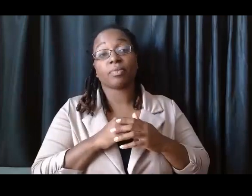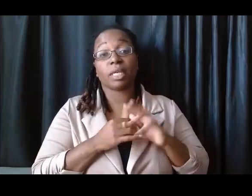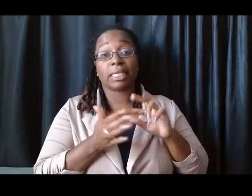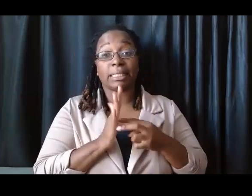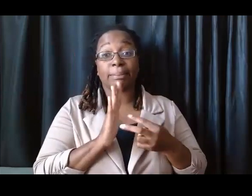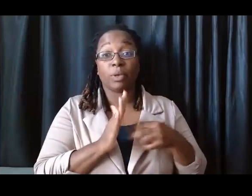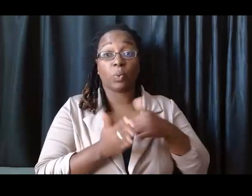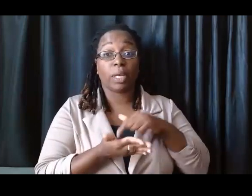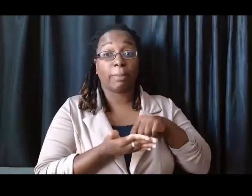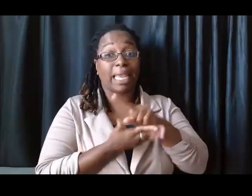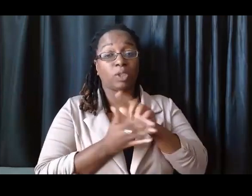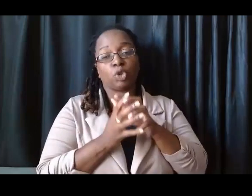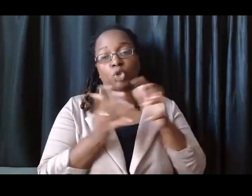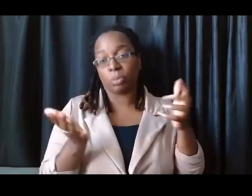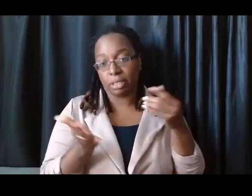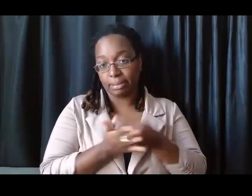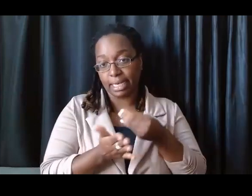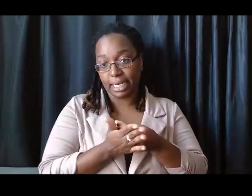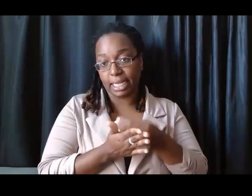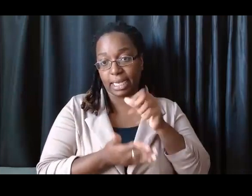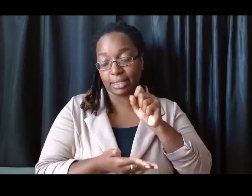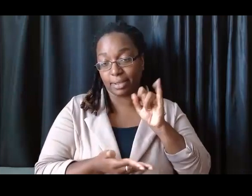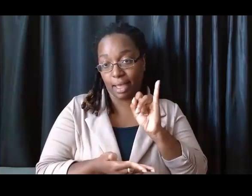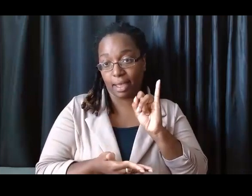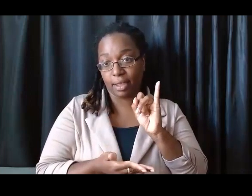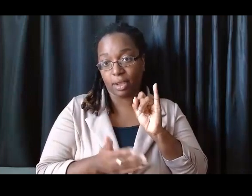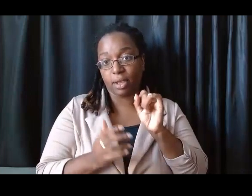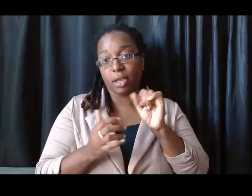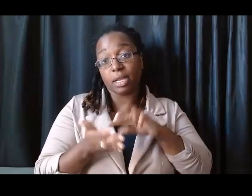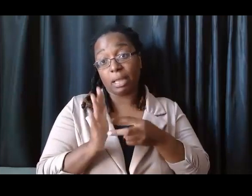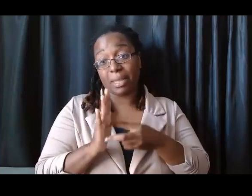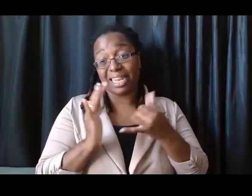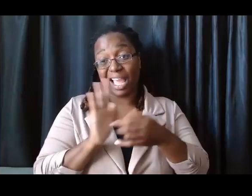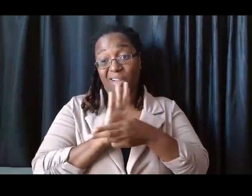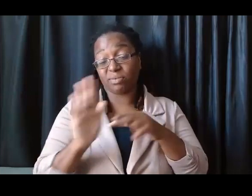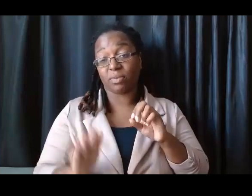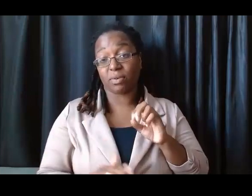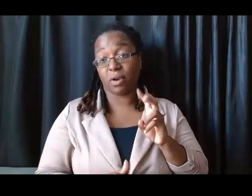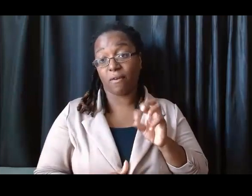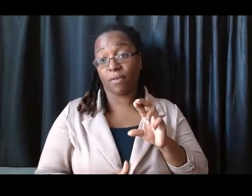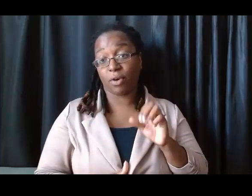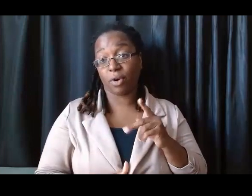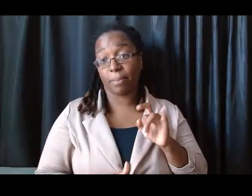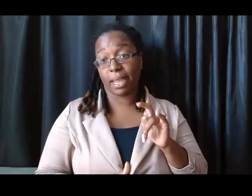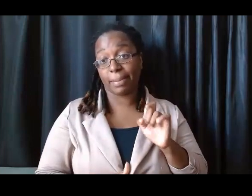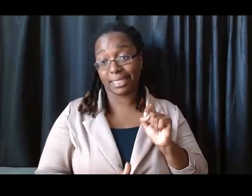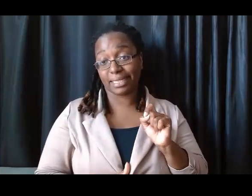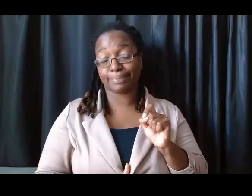It means we paid you too much SSI. And so that can result in an overpayment. Or it could be when they get the tax return,